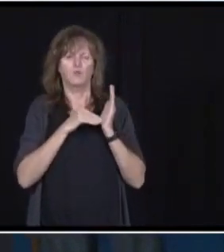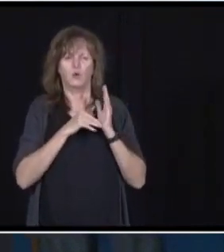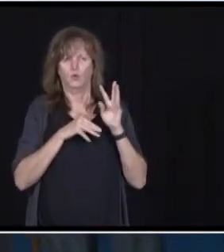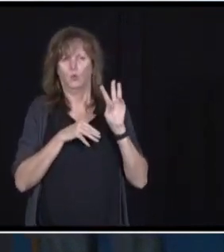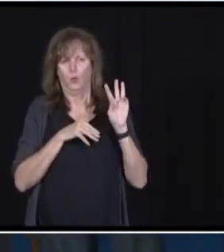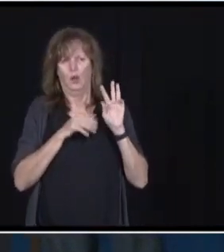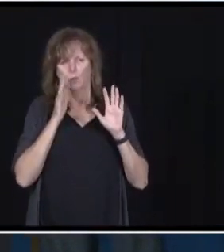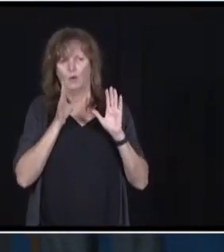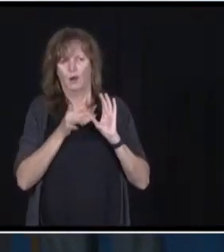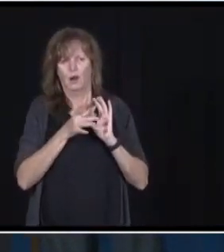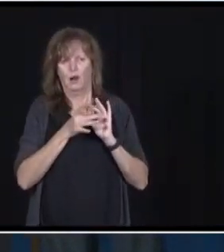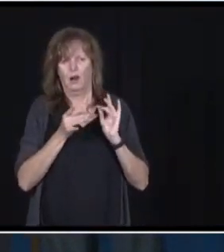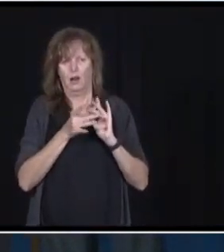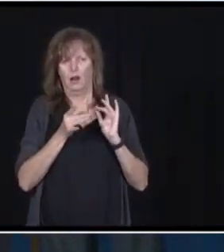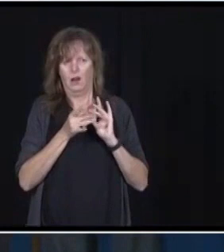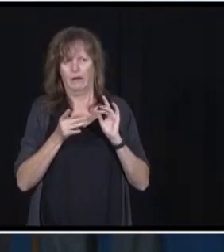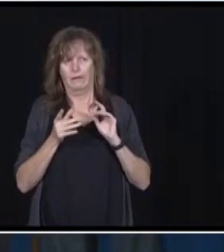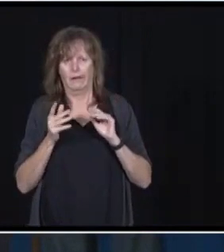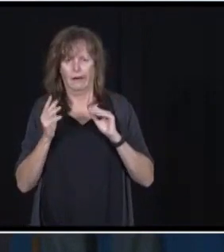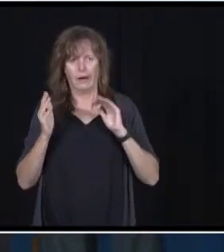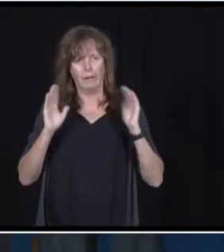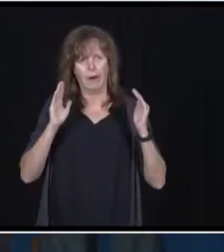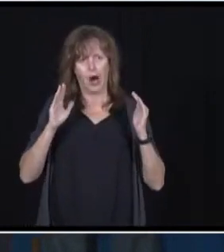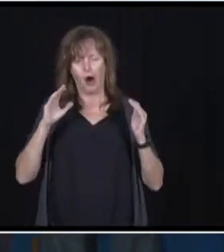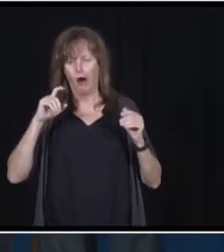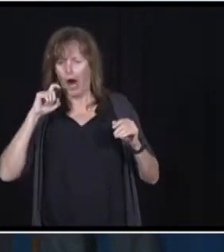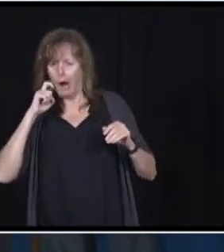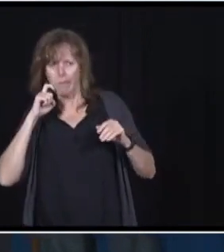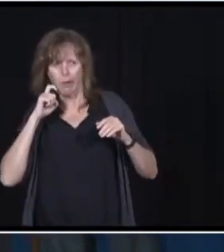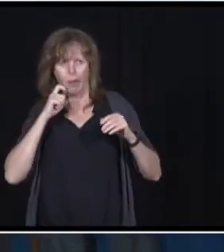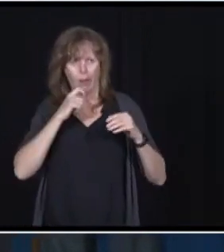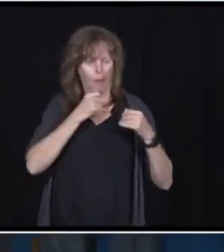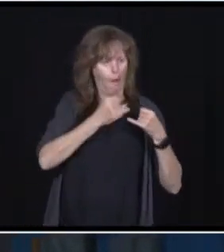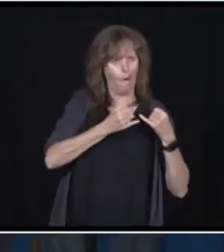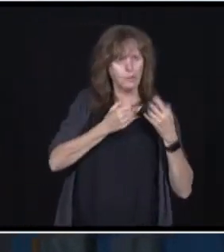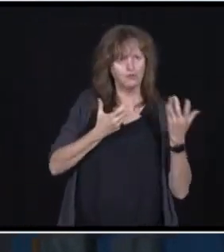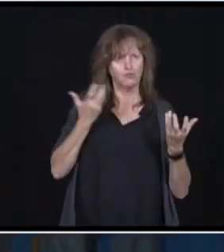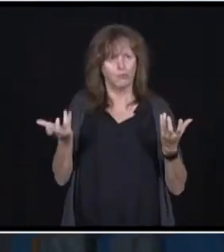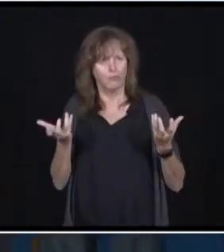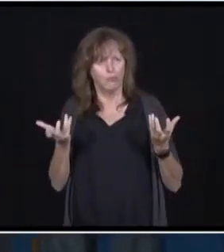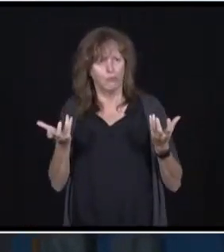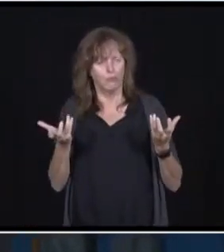I will handed over to the Minister of Health and both Dr Williams as well.